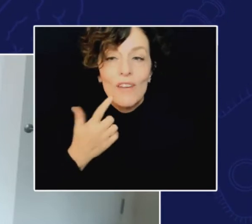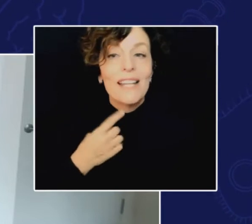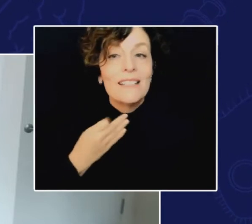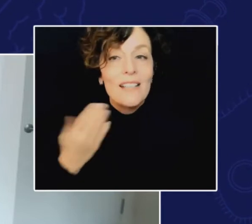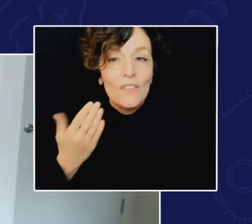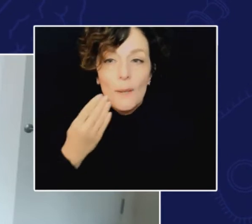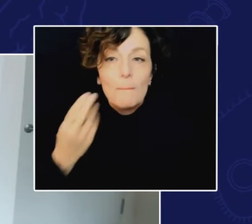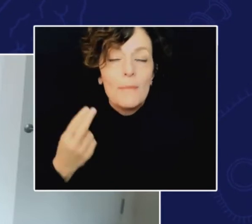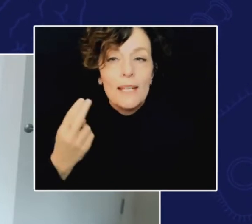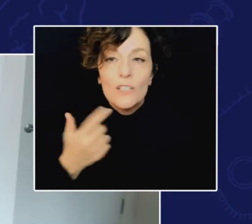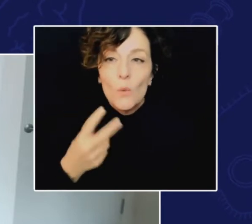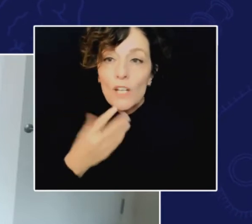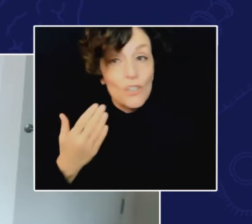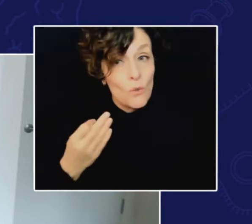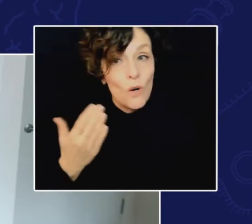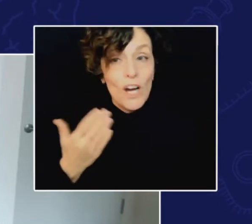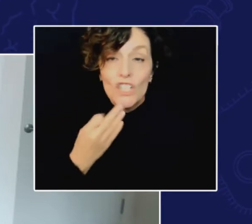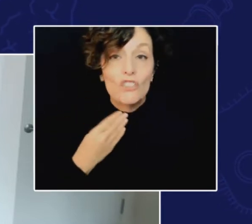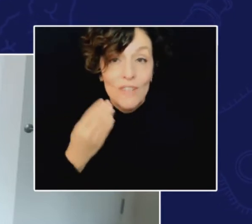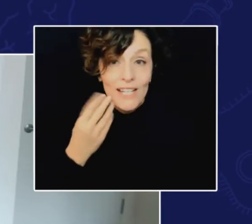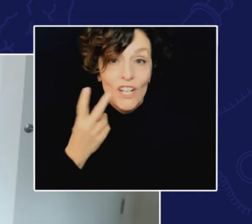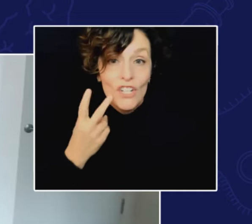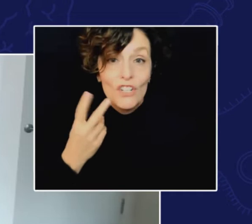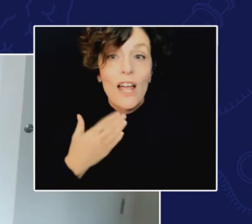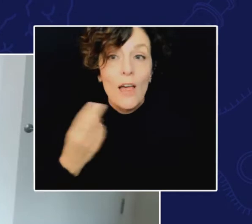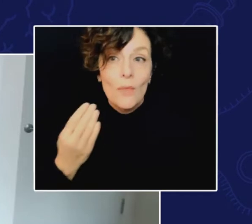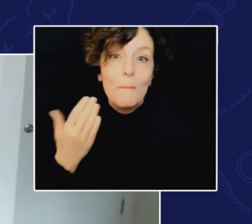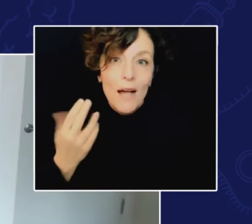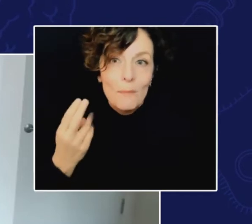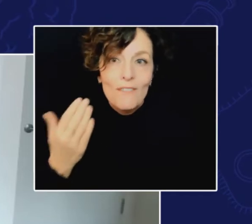is really different because when you are a trainee, you are